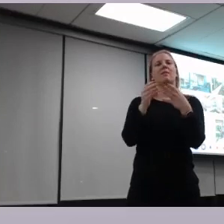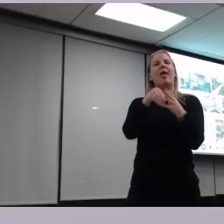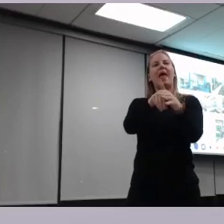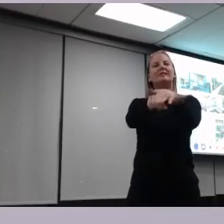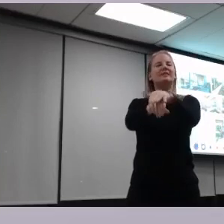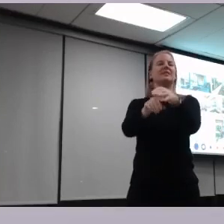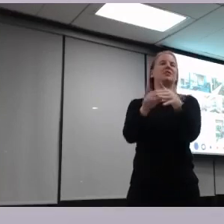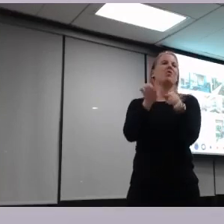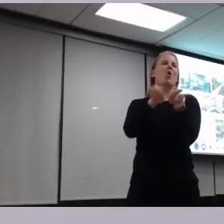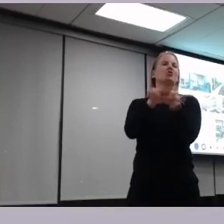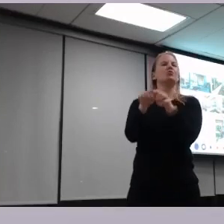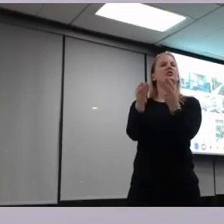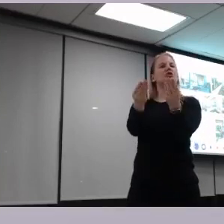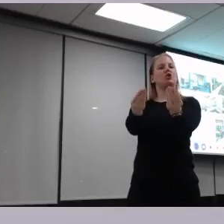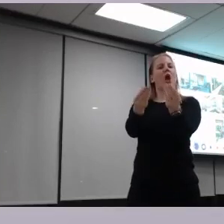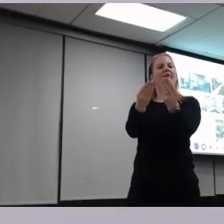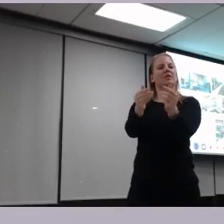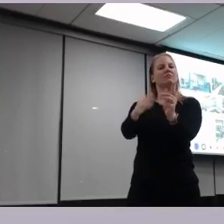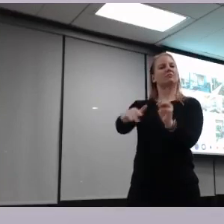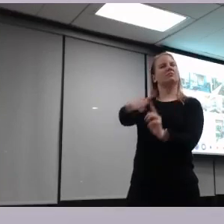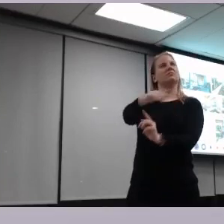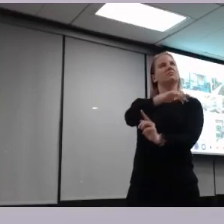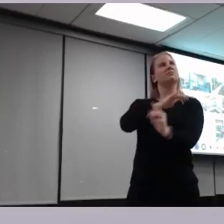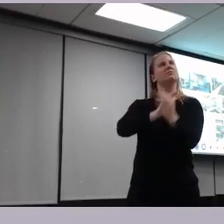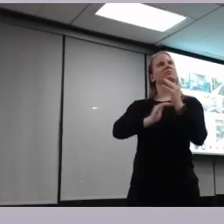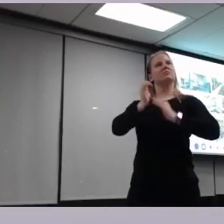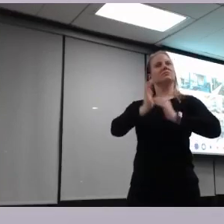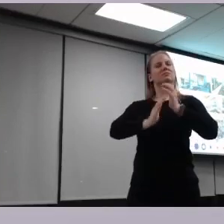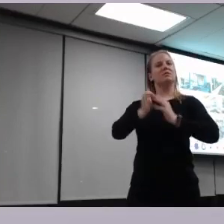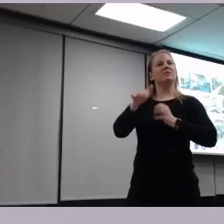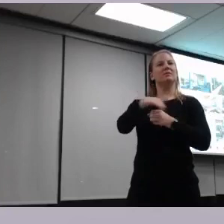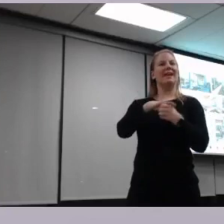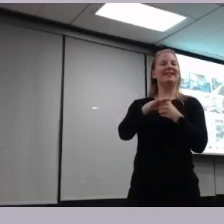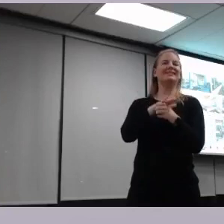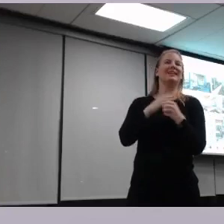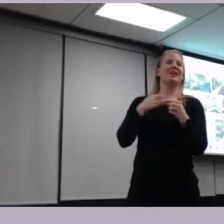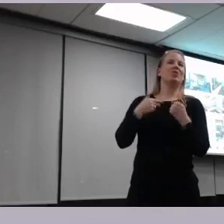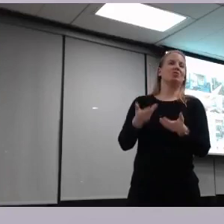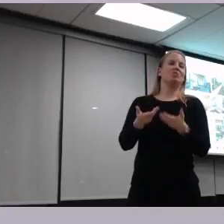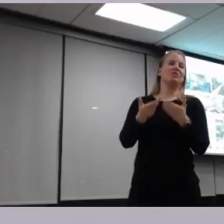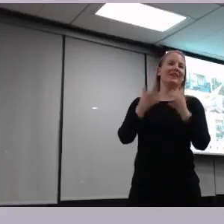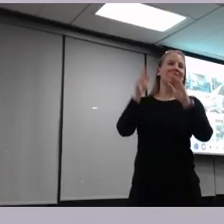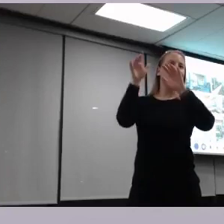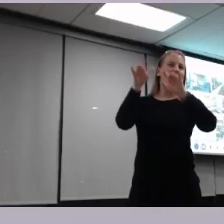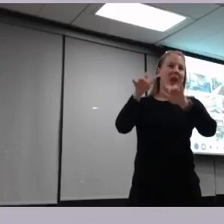as well as providing bringing in some verticality and seasonal interest as well.